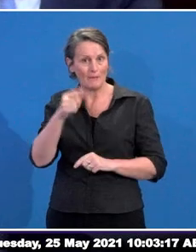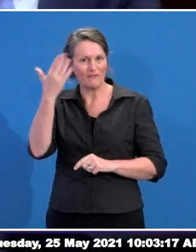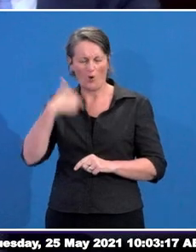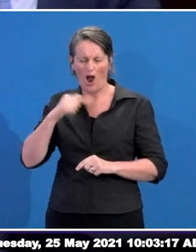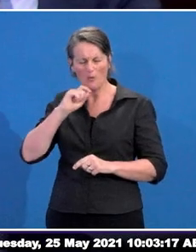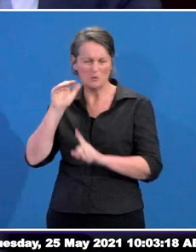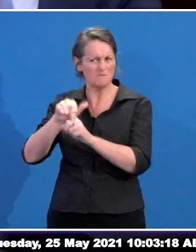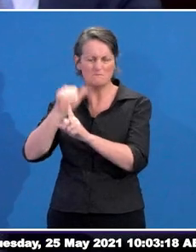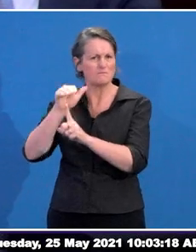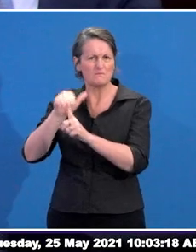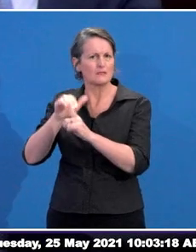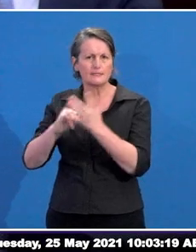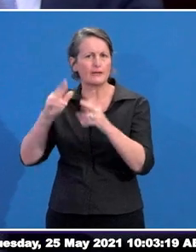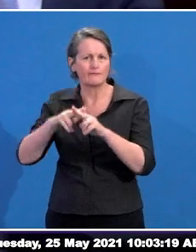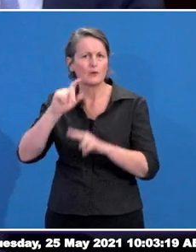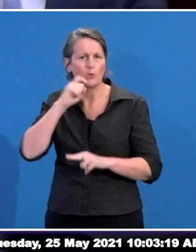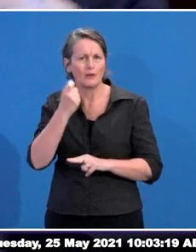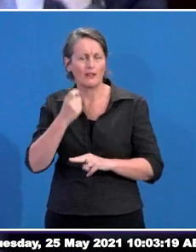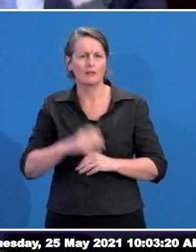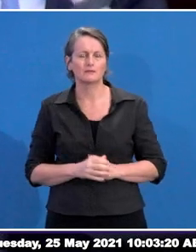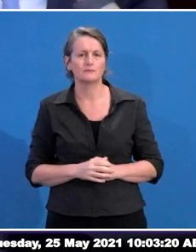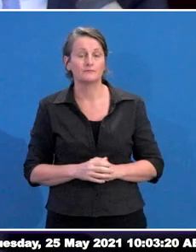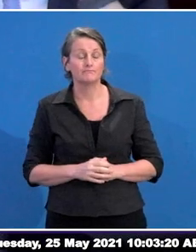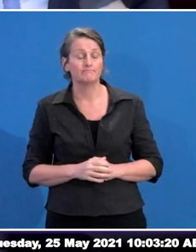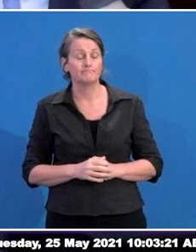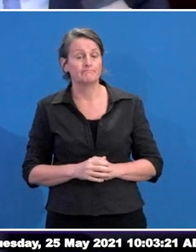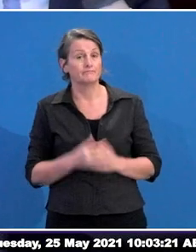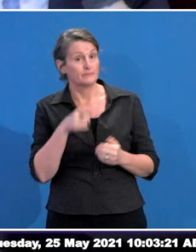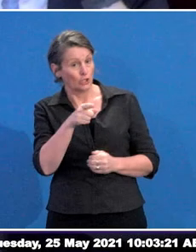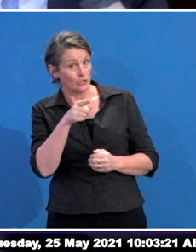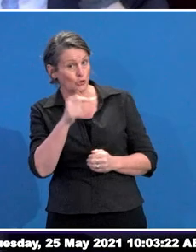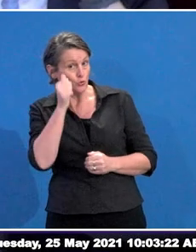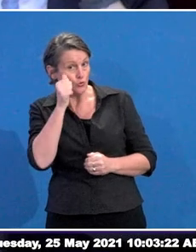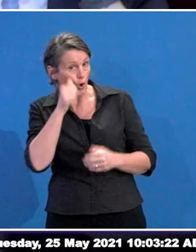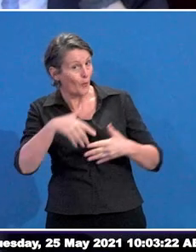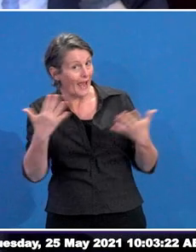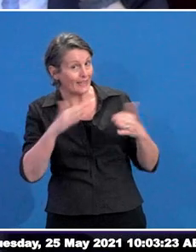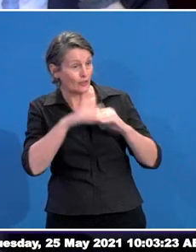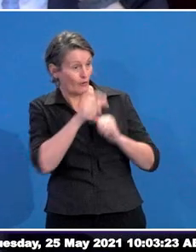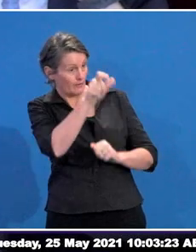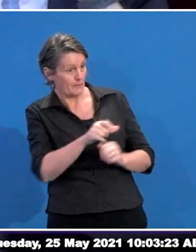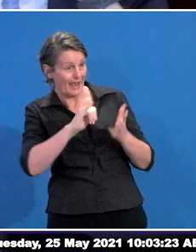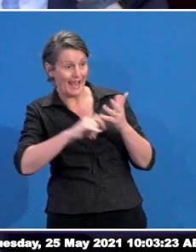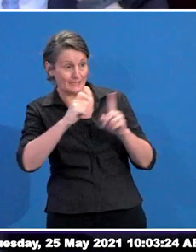And did you yourself know anything about SP1's employment history